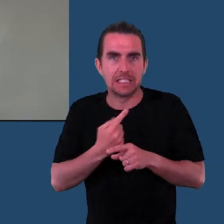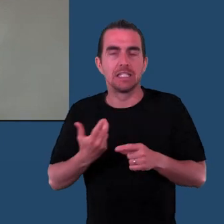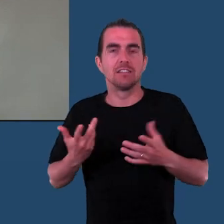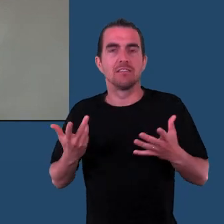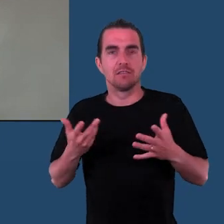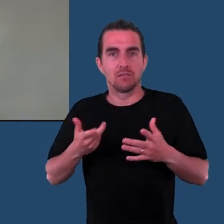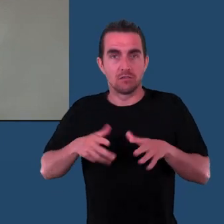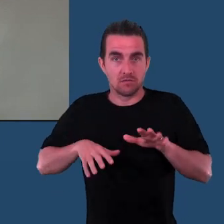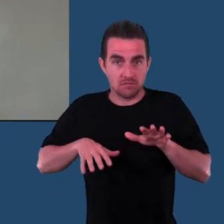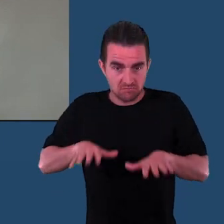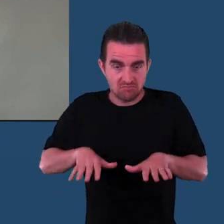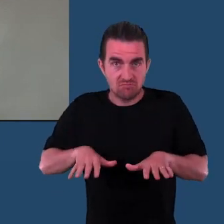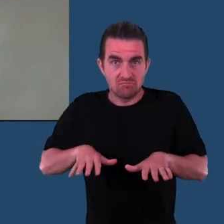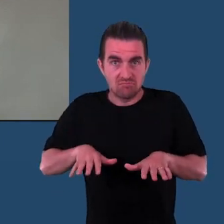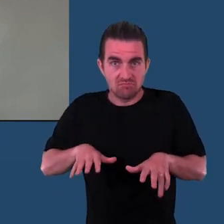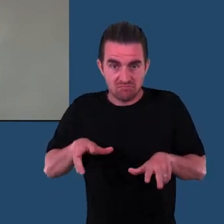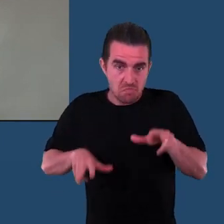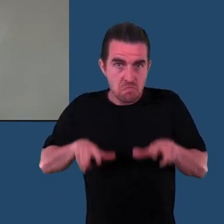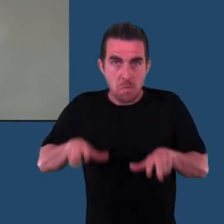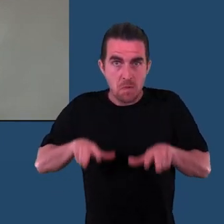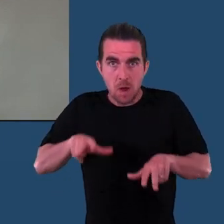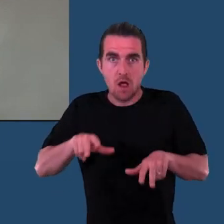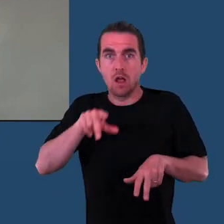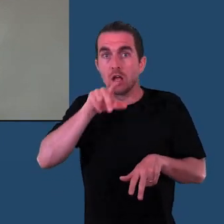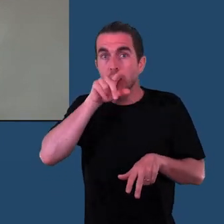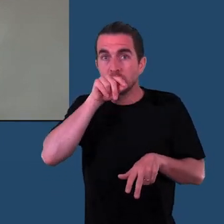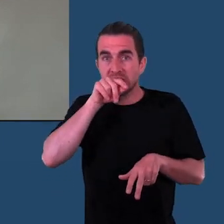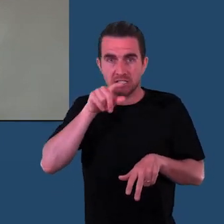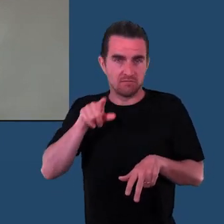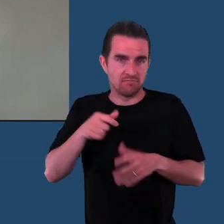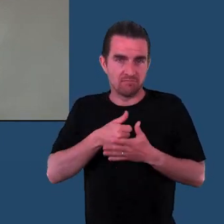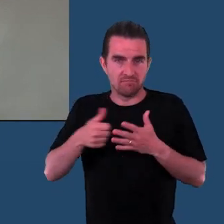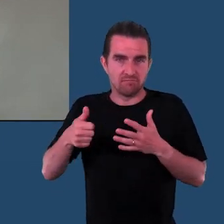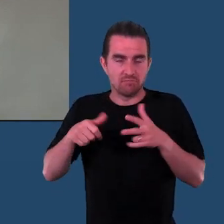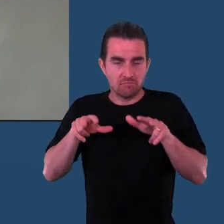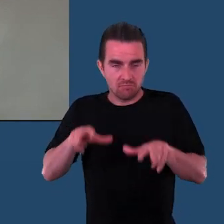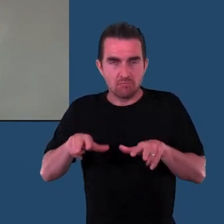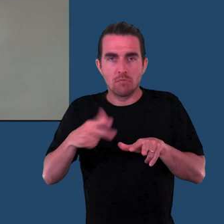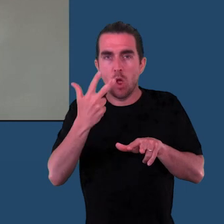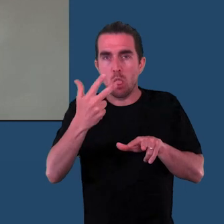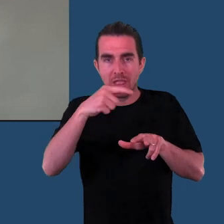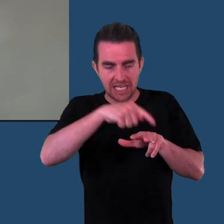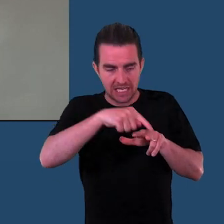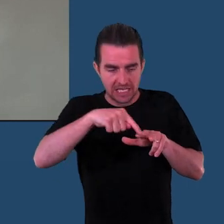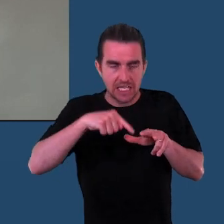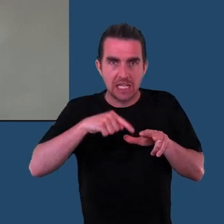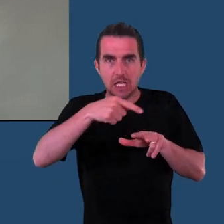the foot of a cassowary, or a chicken, you'll notice, it's got three forward-pointing claws